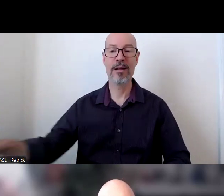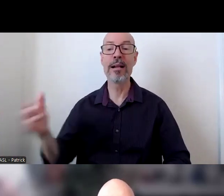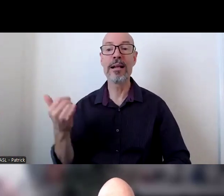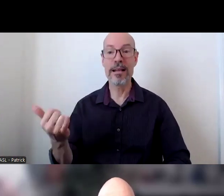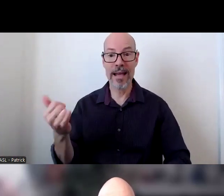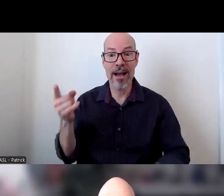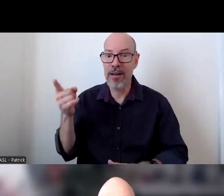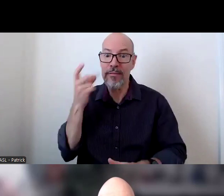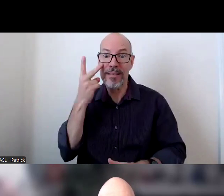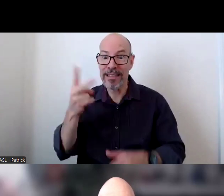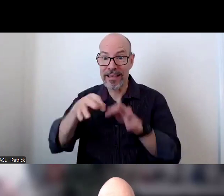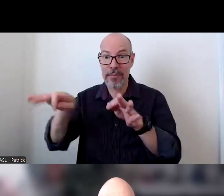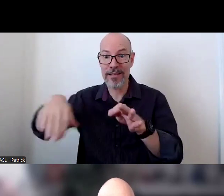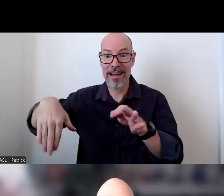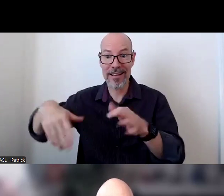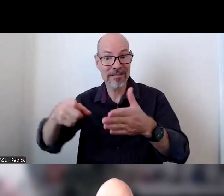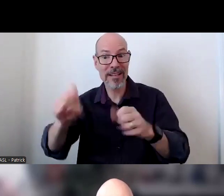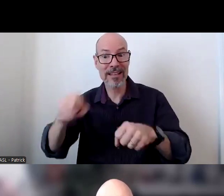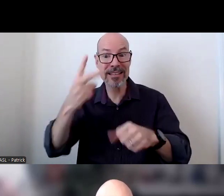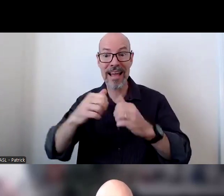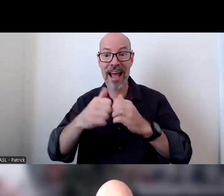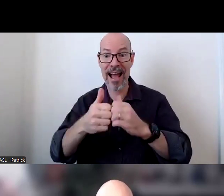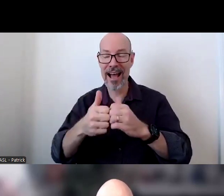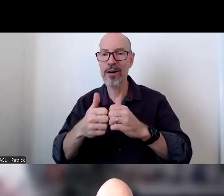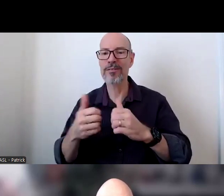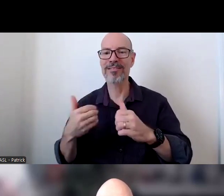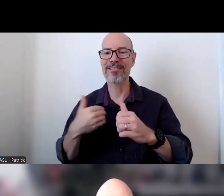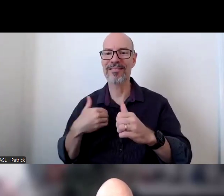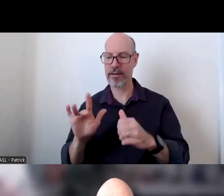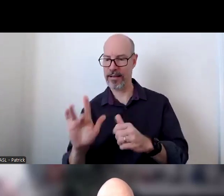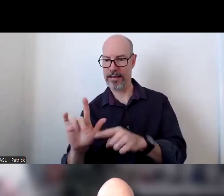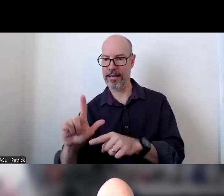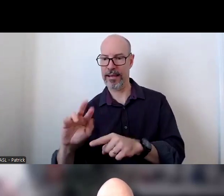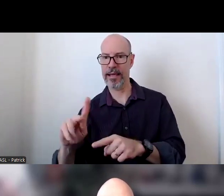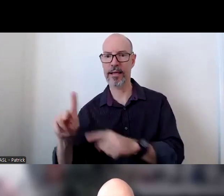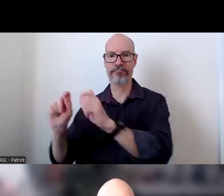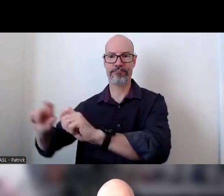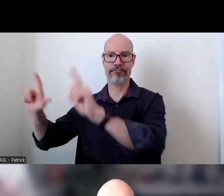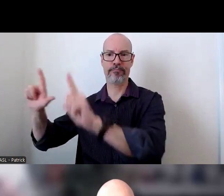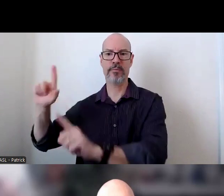the captions you may see, and if see them through a separate